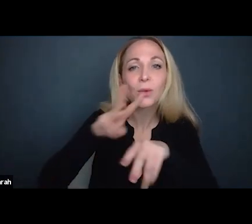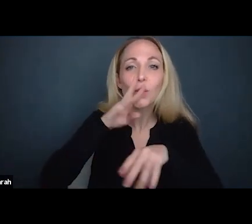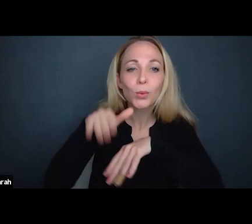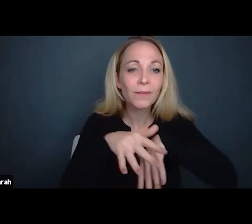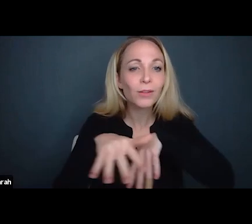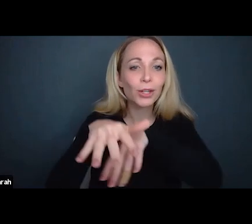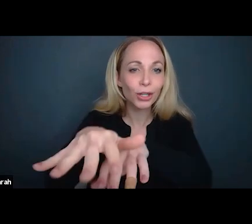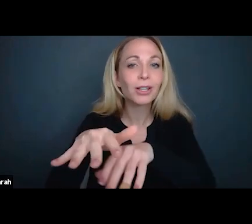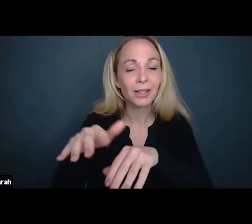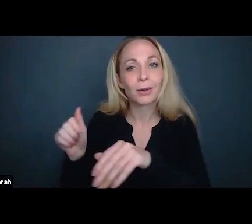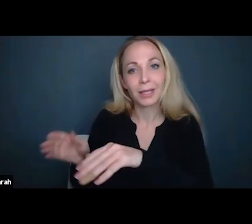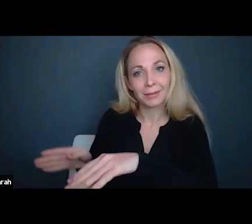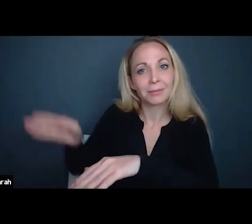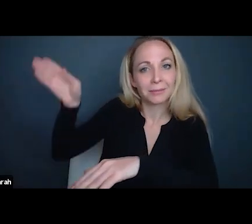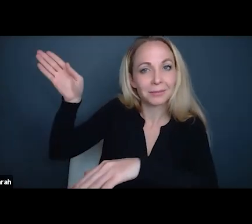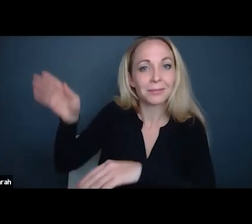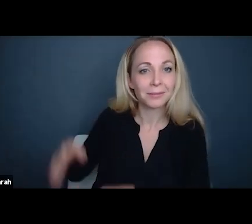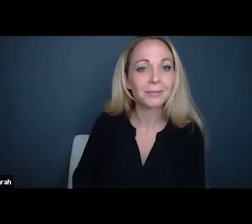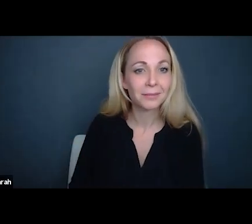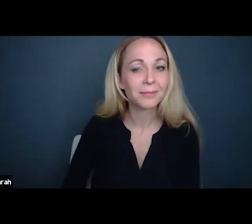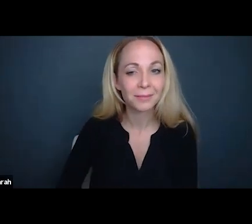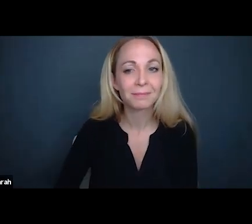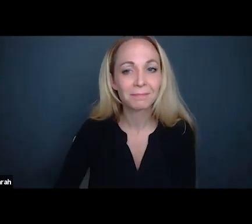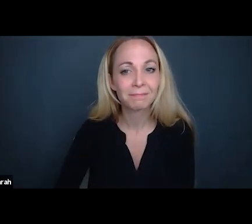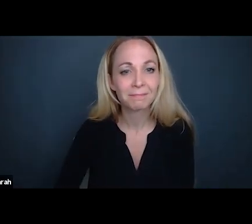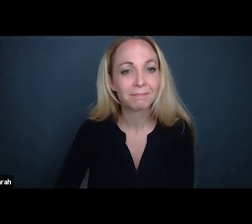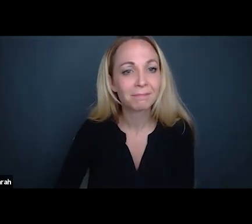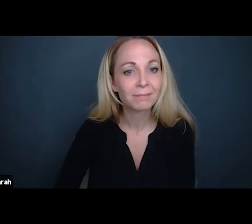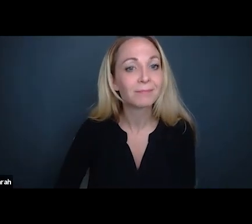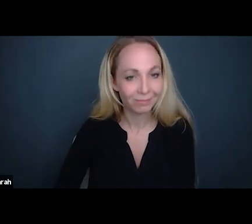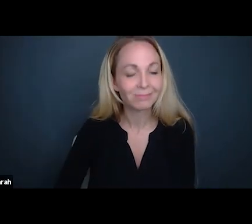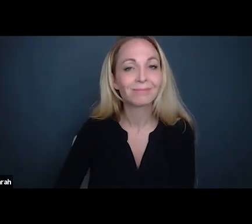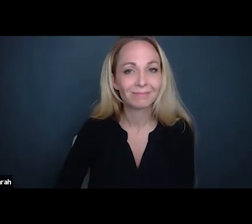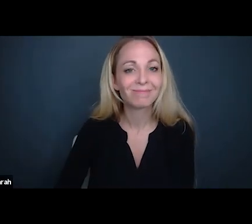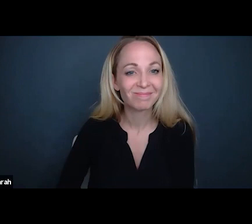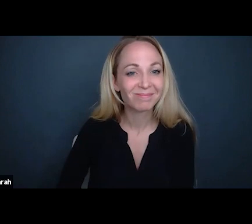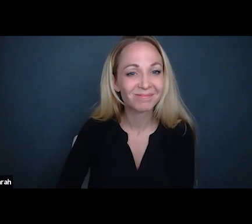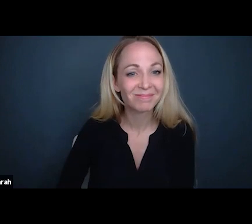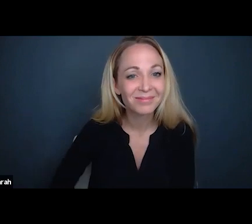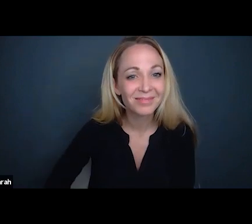at the back. Next slide.